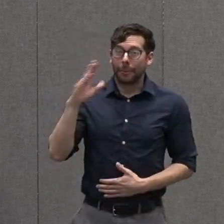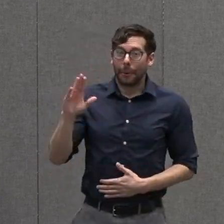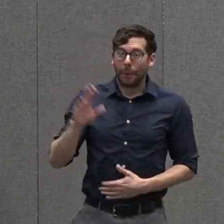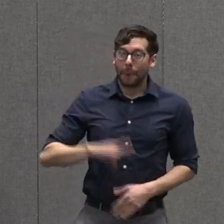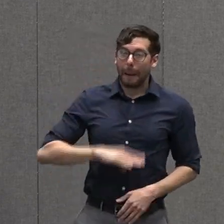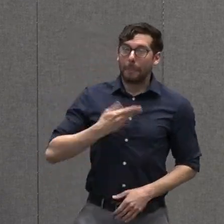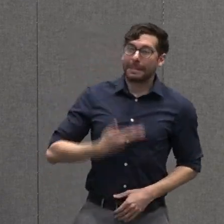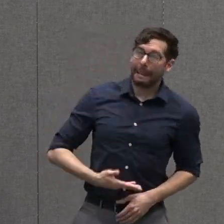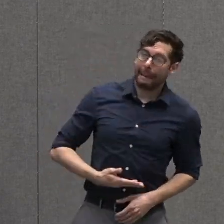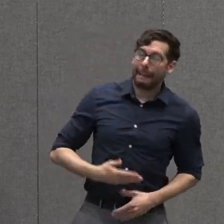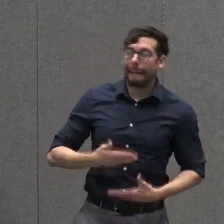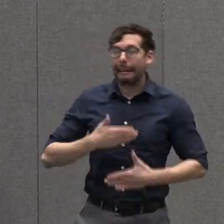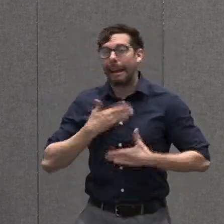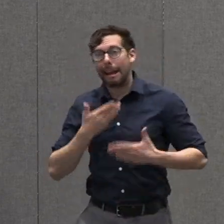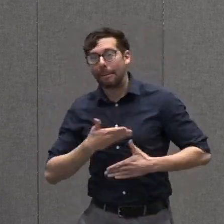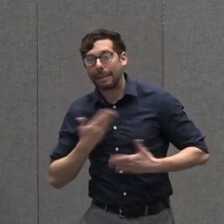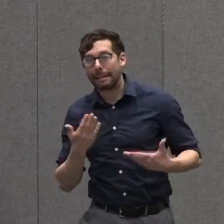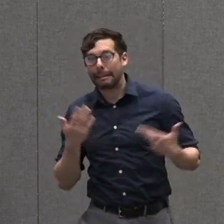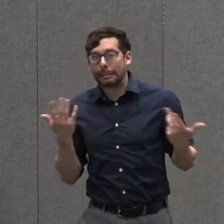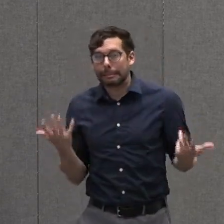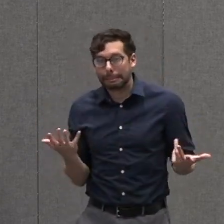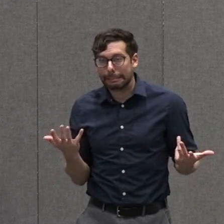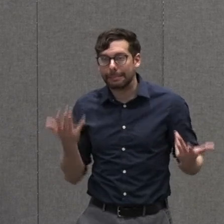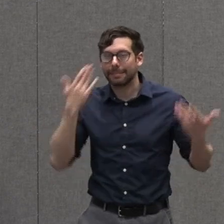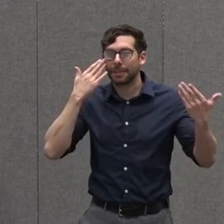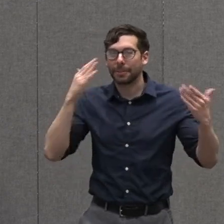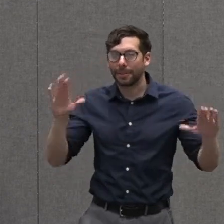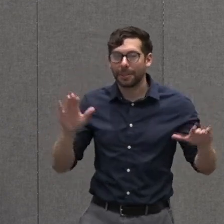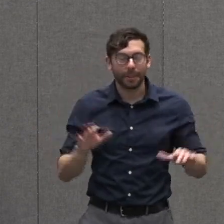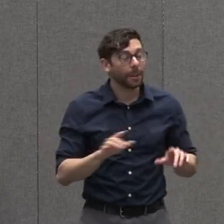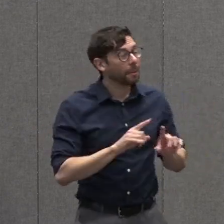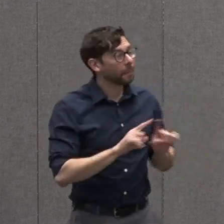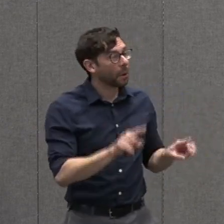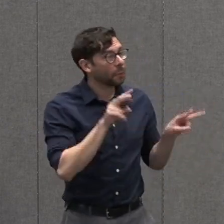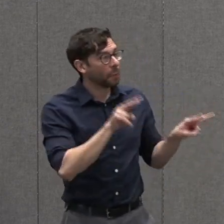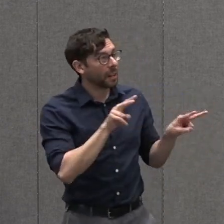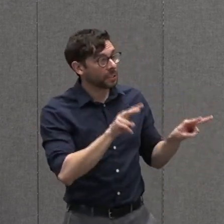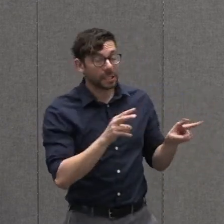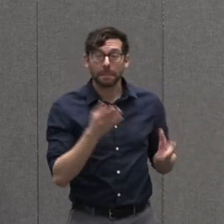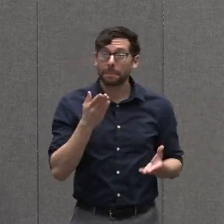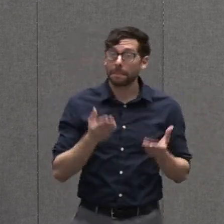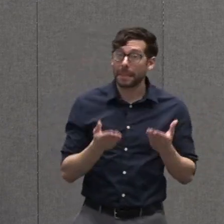Yeah, but surely watching, and being very careful. She, this one might be a she. Might be a she, okay.